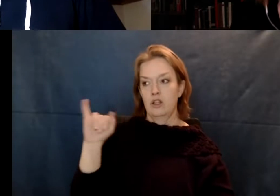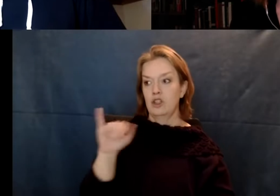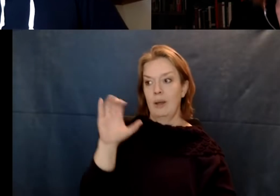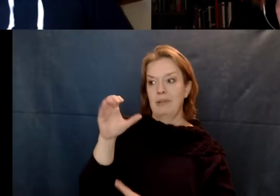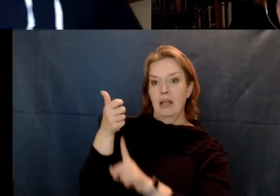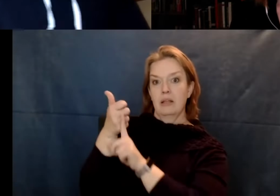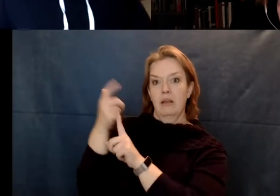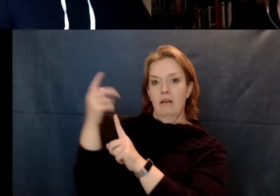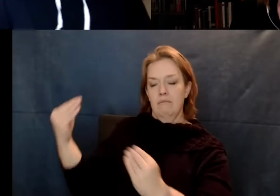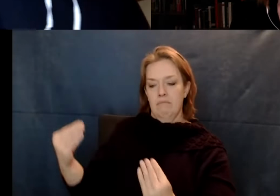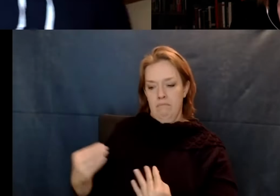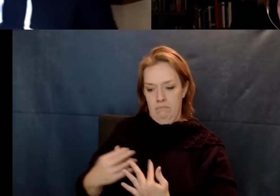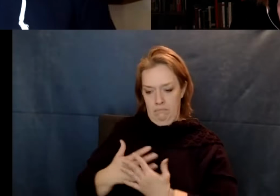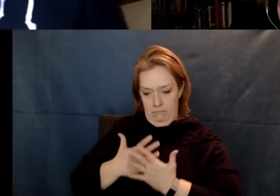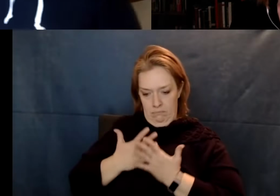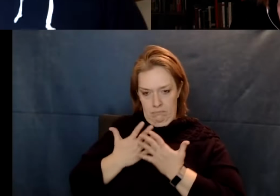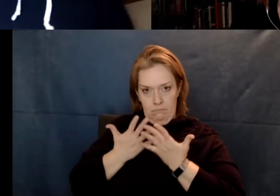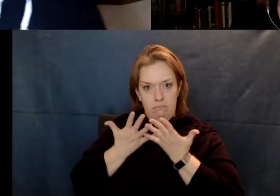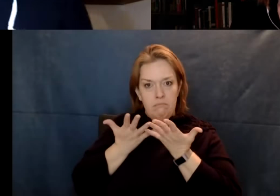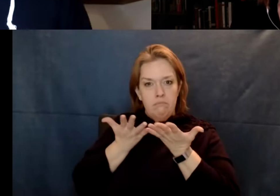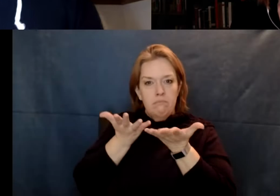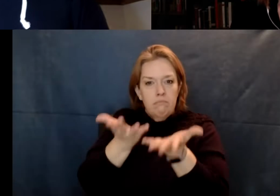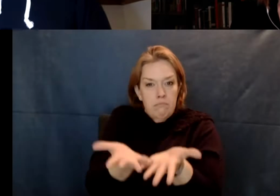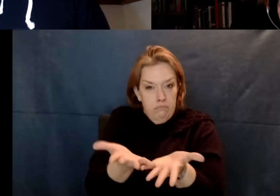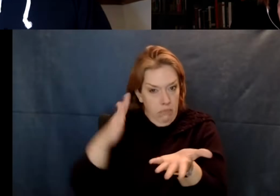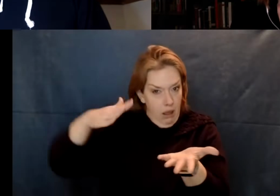what is he saying?